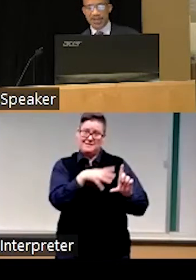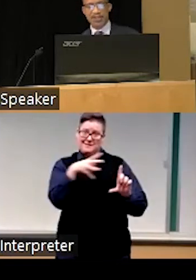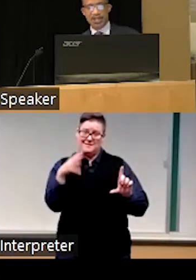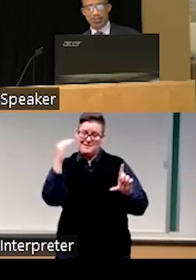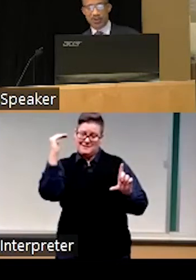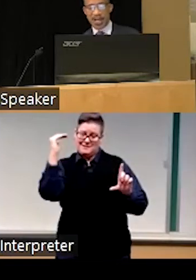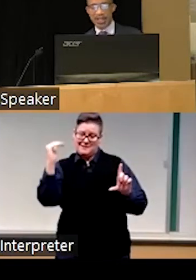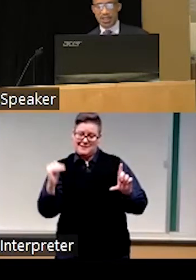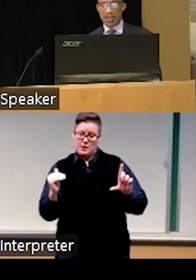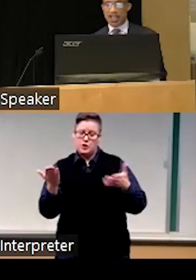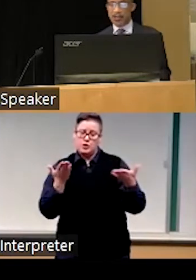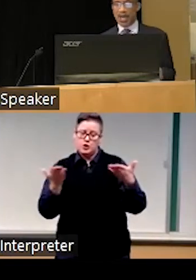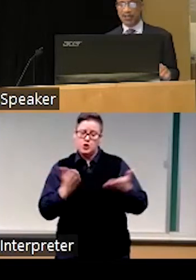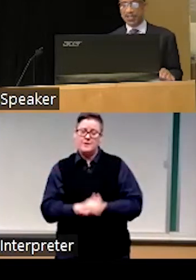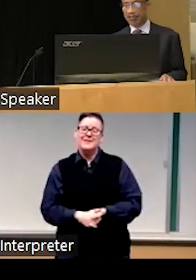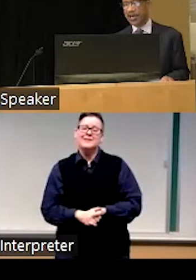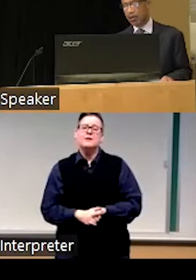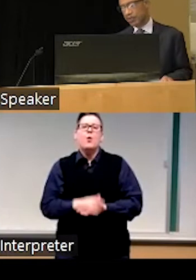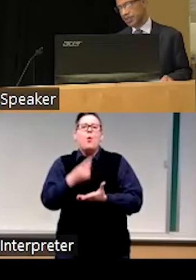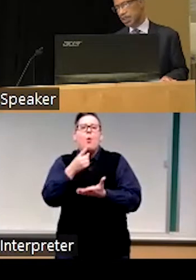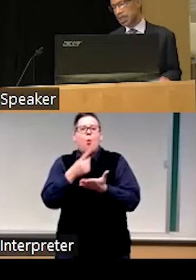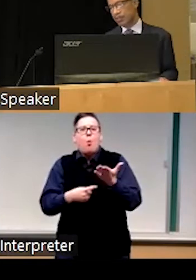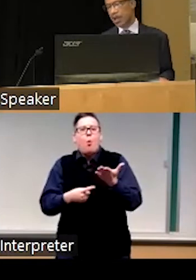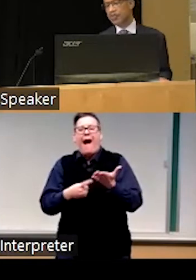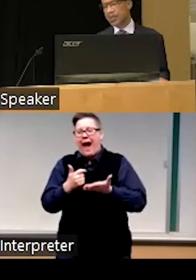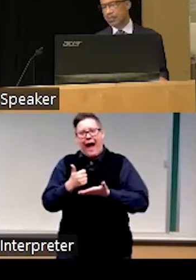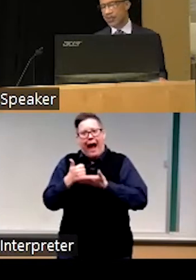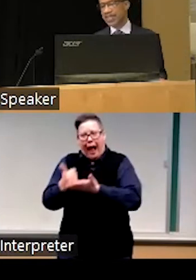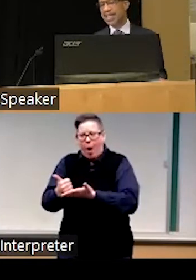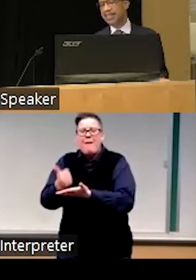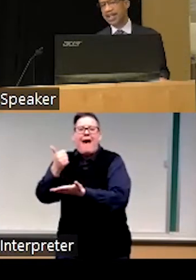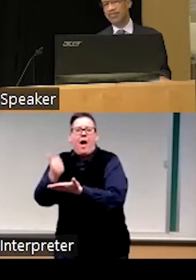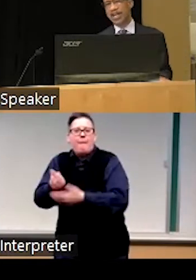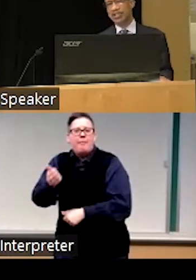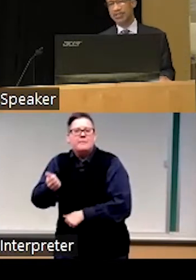at things that can provide um help self-help um help to people that they can take advantage